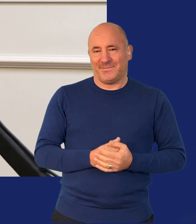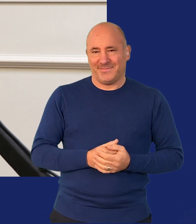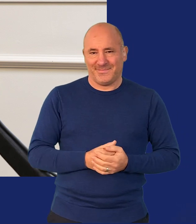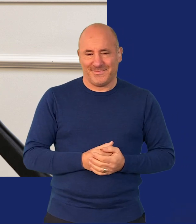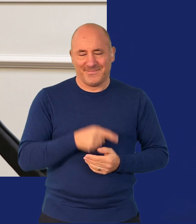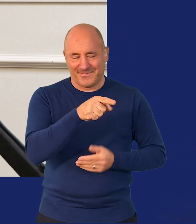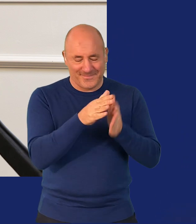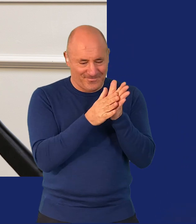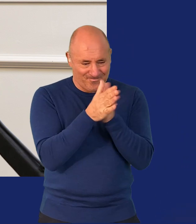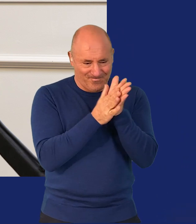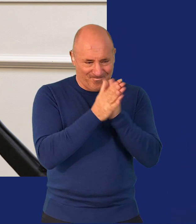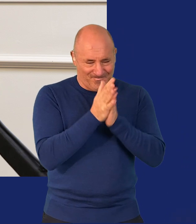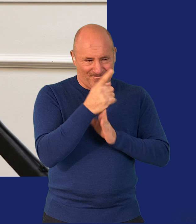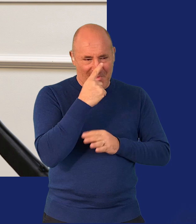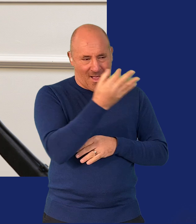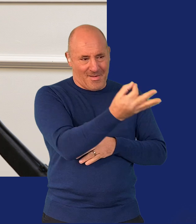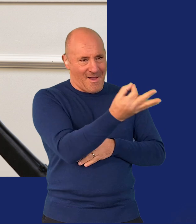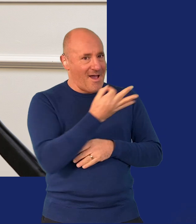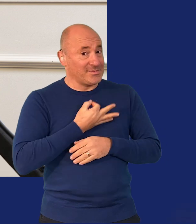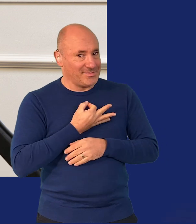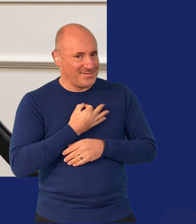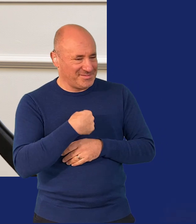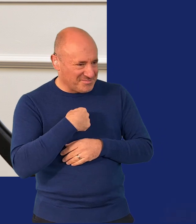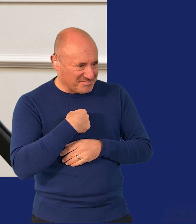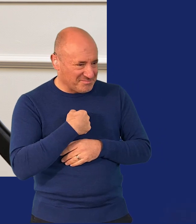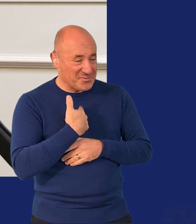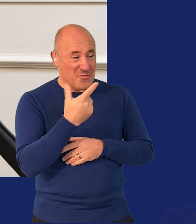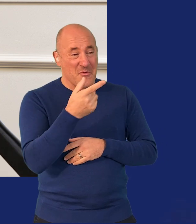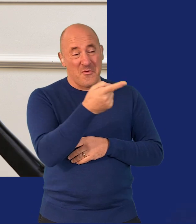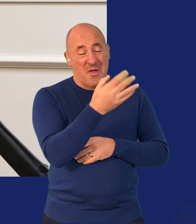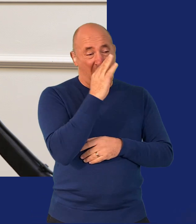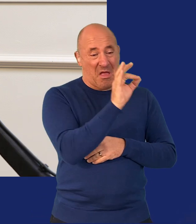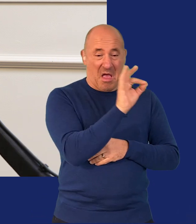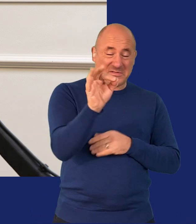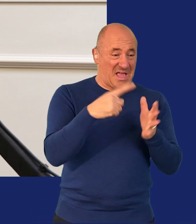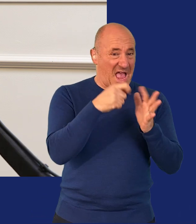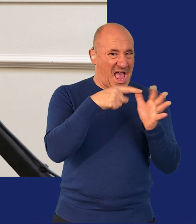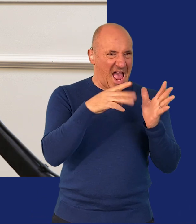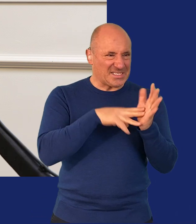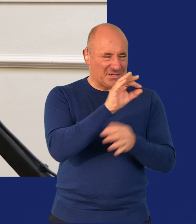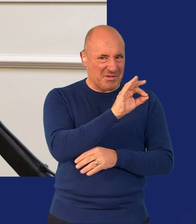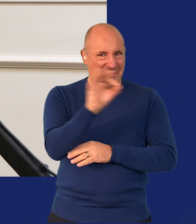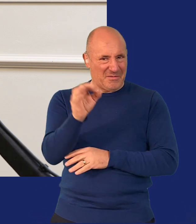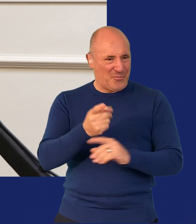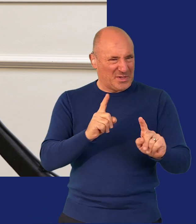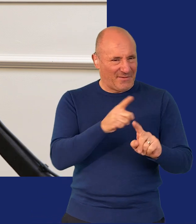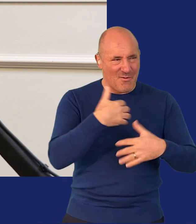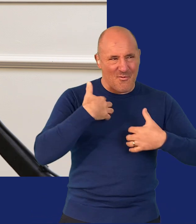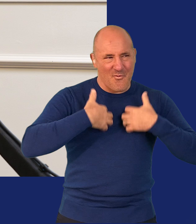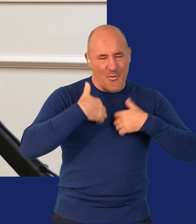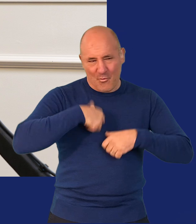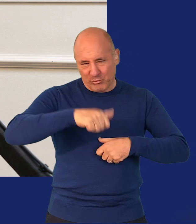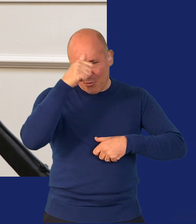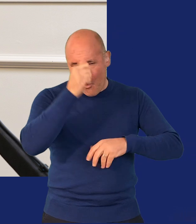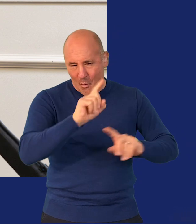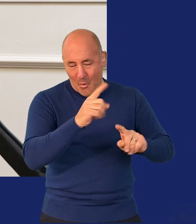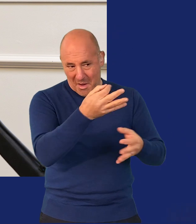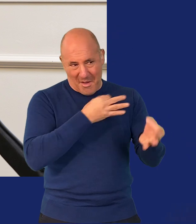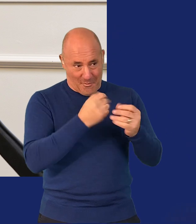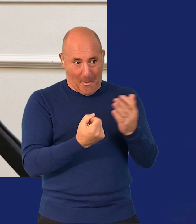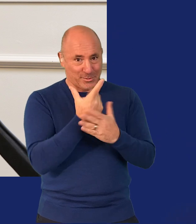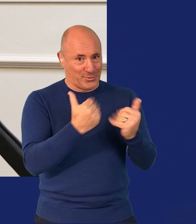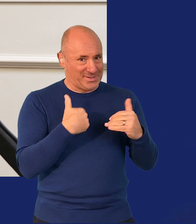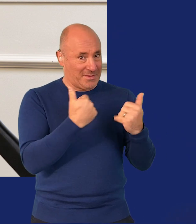like, and it's now the time where you get to ask Adam and I something too.